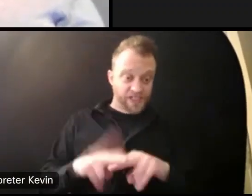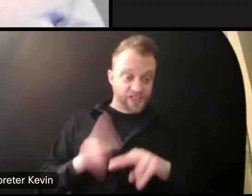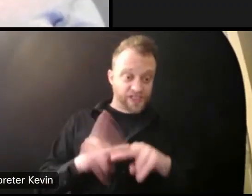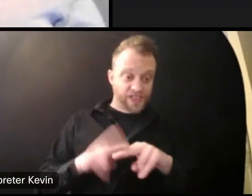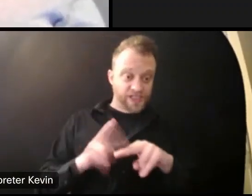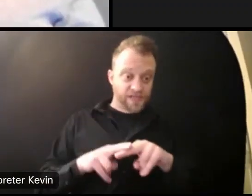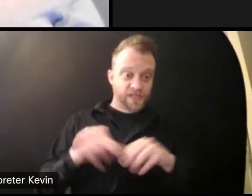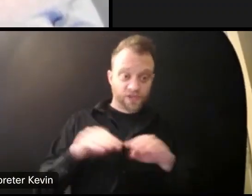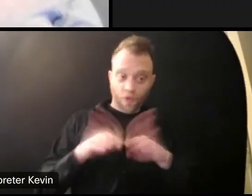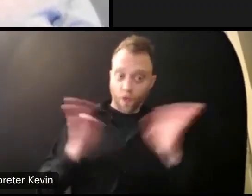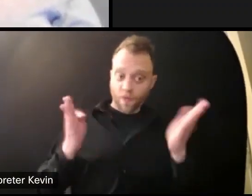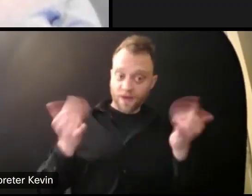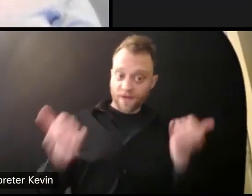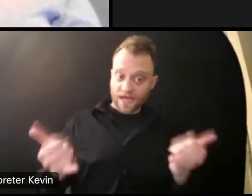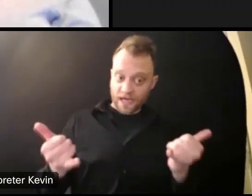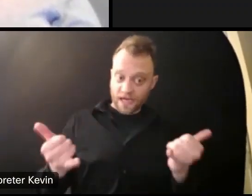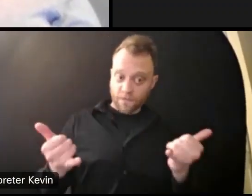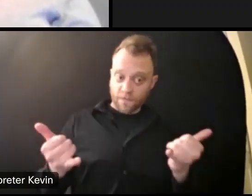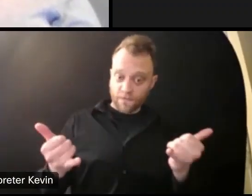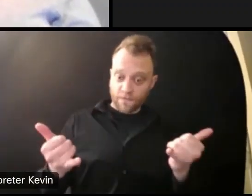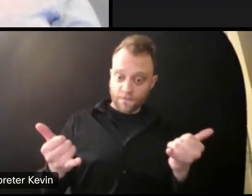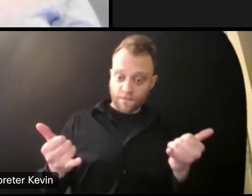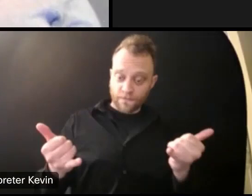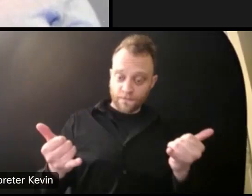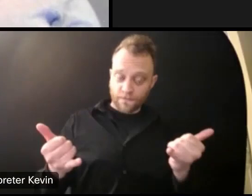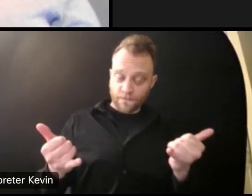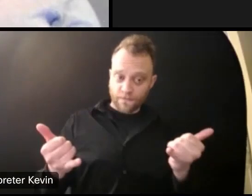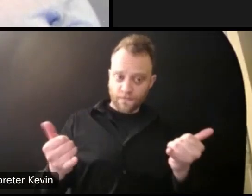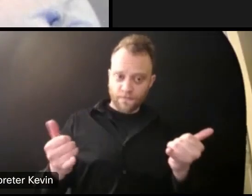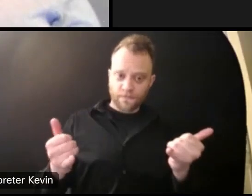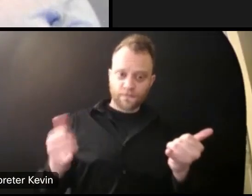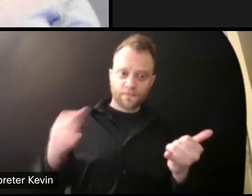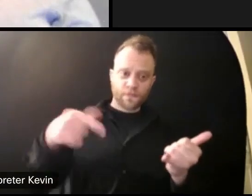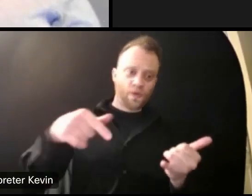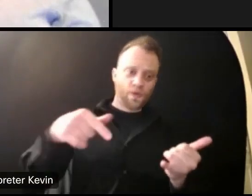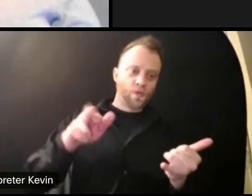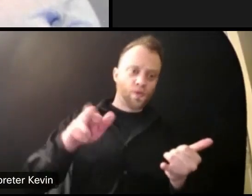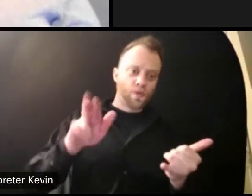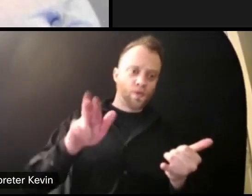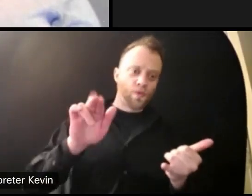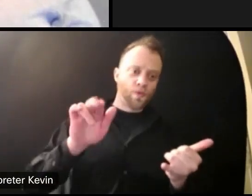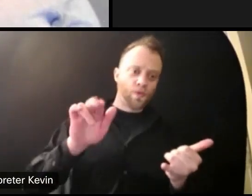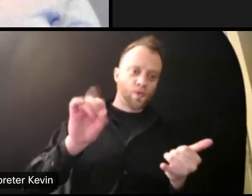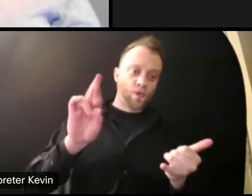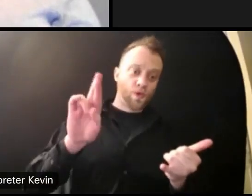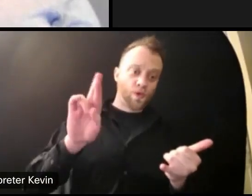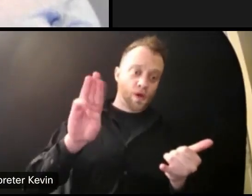but anyway we have an open seat. Is the quorum the the total without that open seat or is the